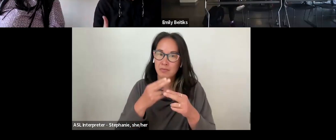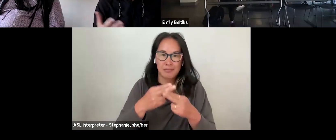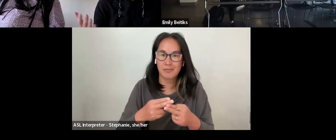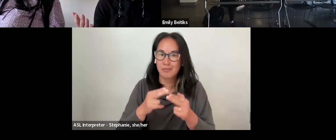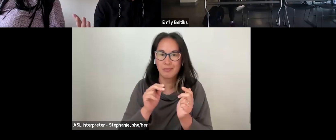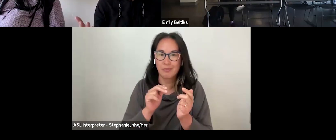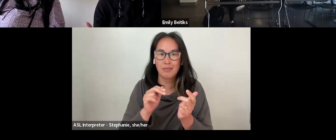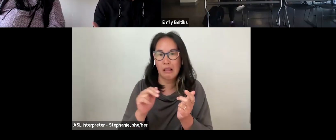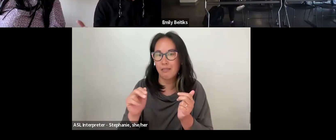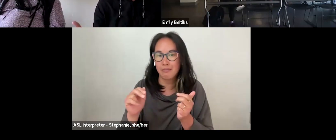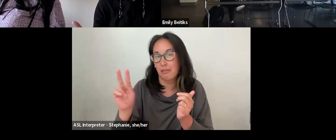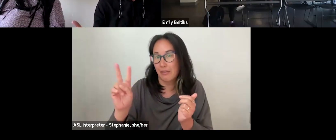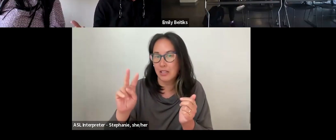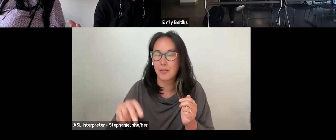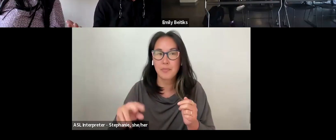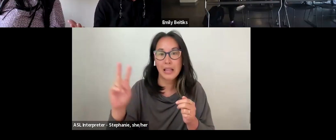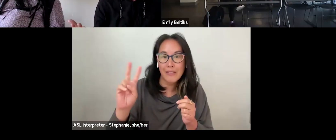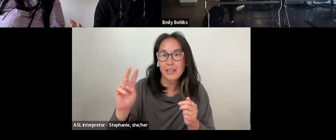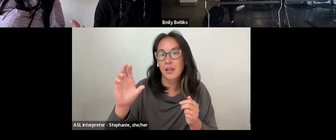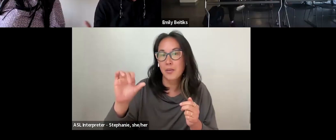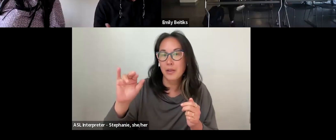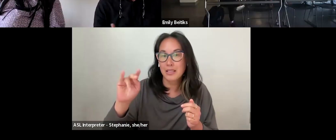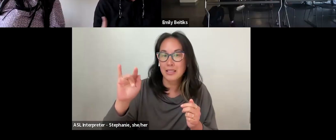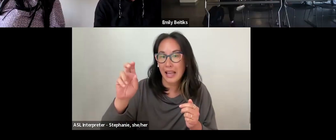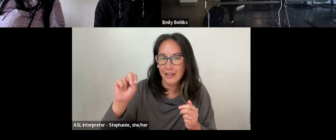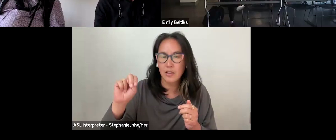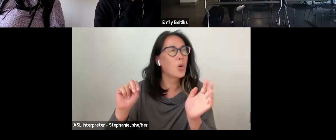"Victims Cincinnati Radiation" -- no, it doesn't say victims.